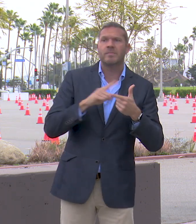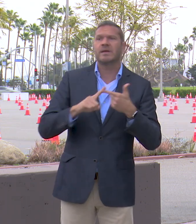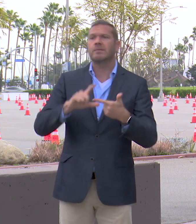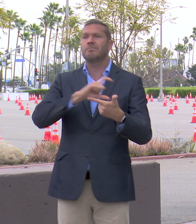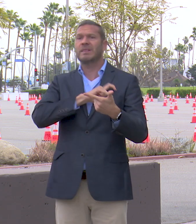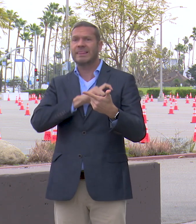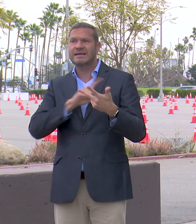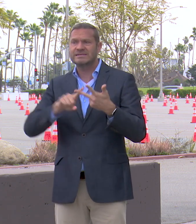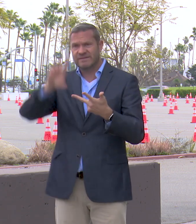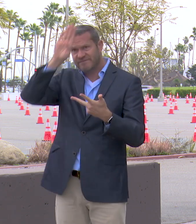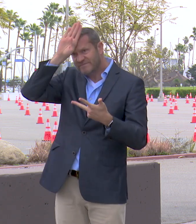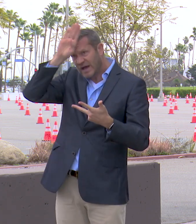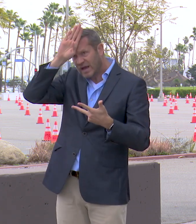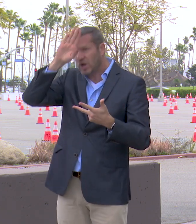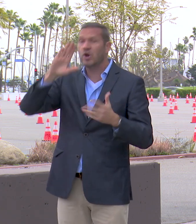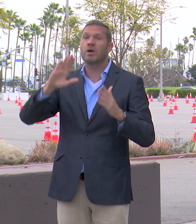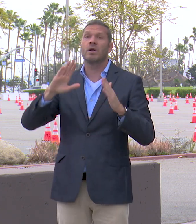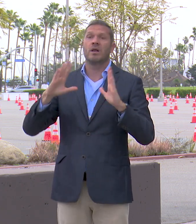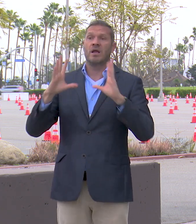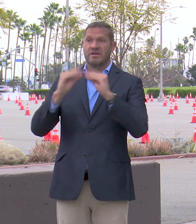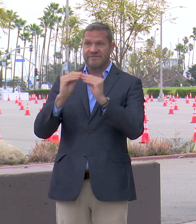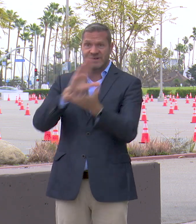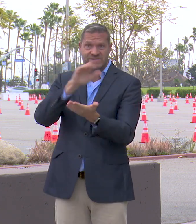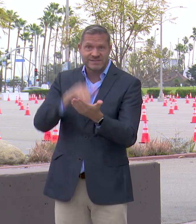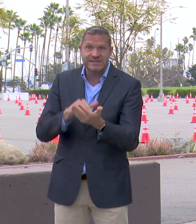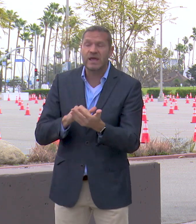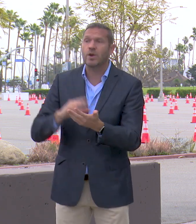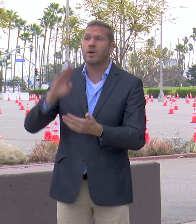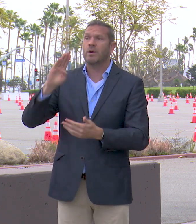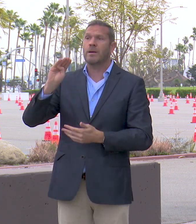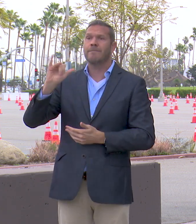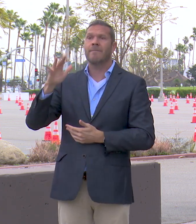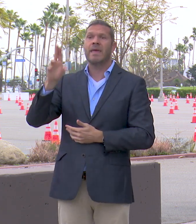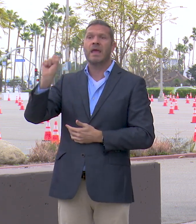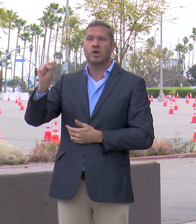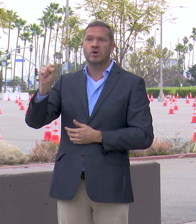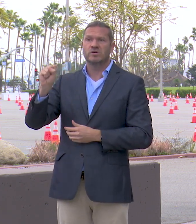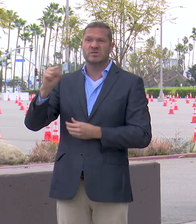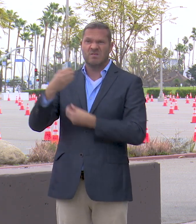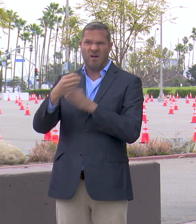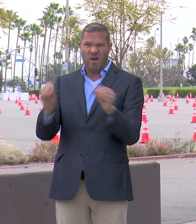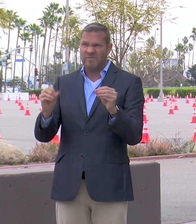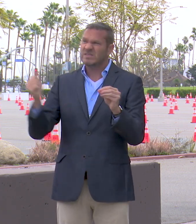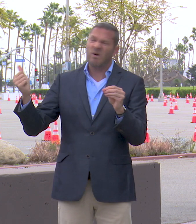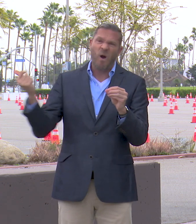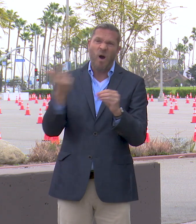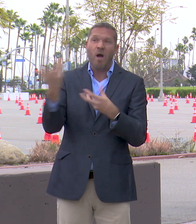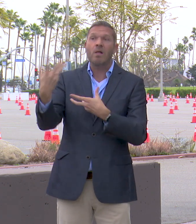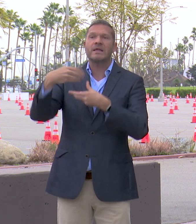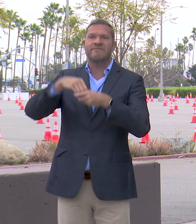center, mayors office, all the folks that are working hard to make this logistically possible.